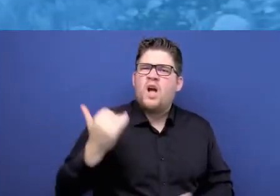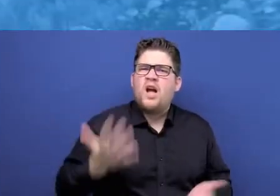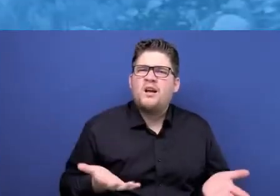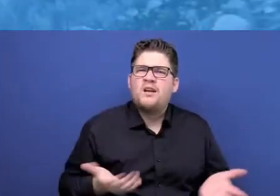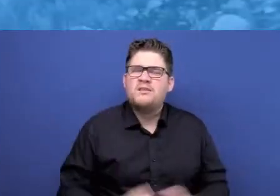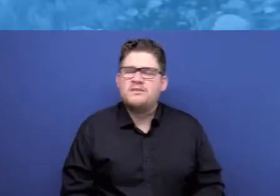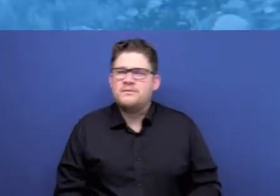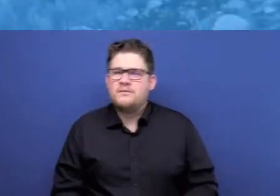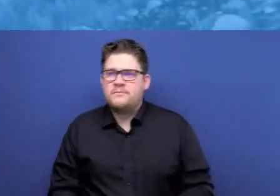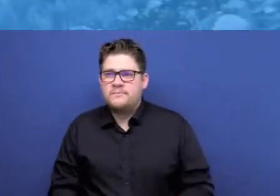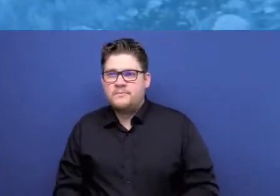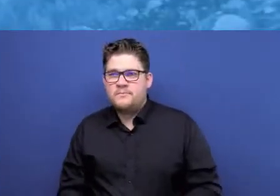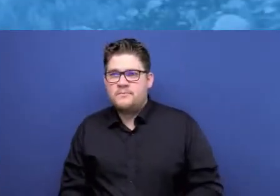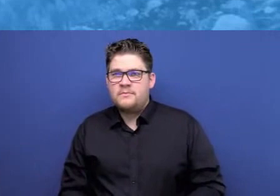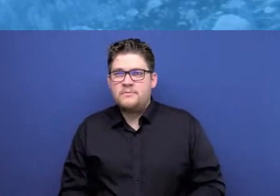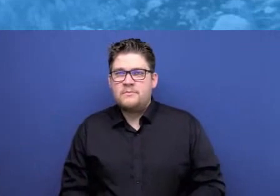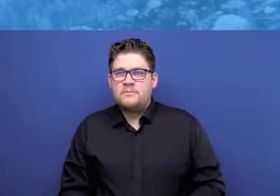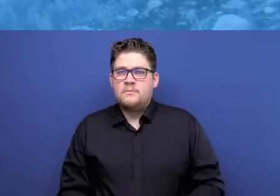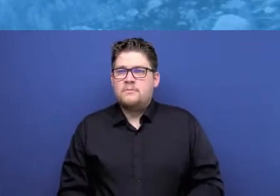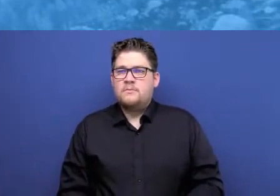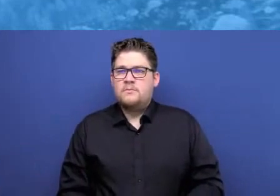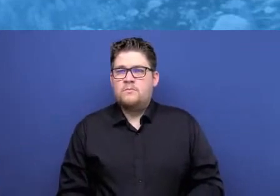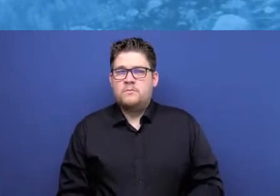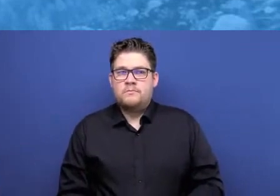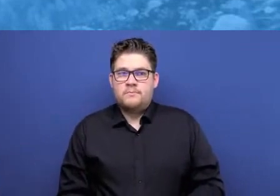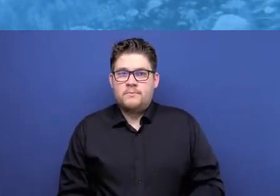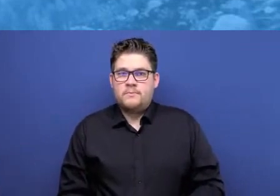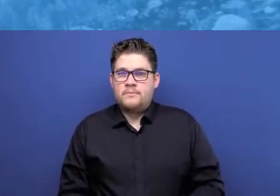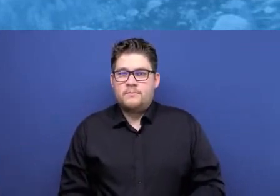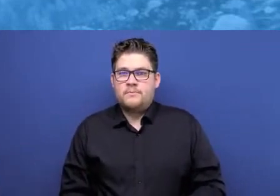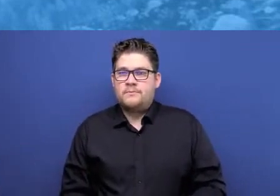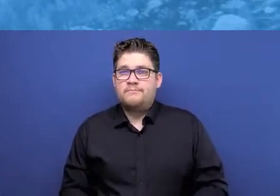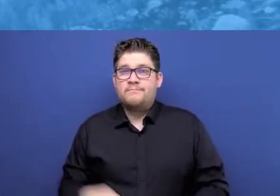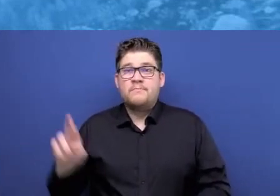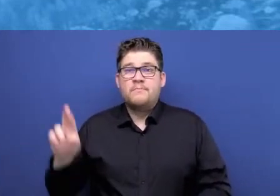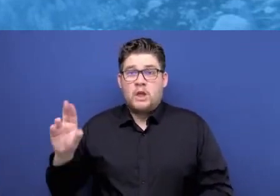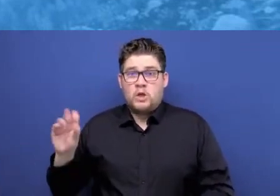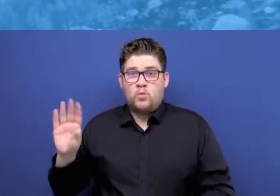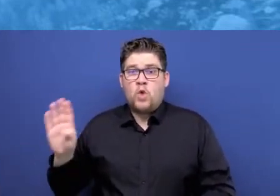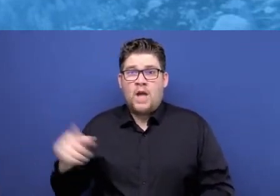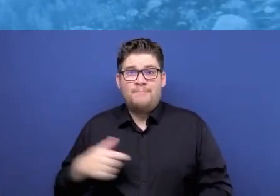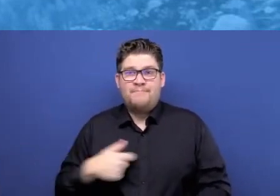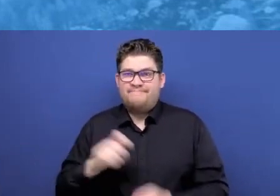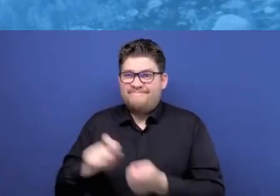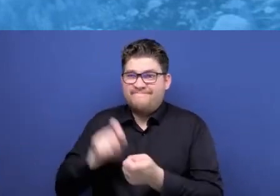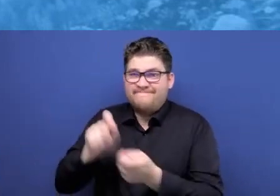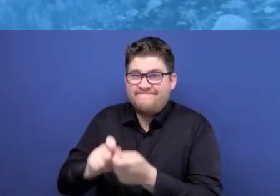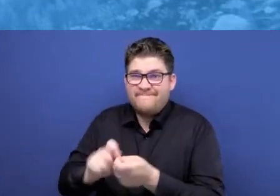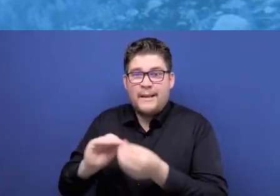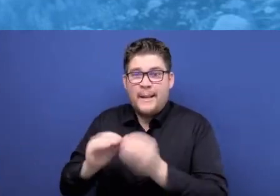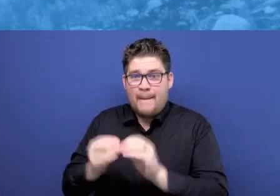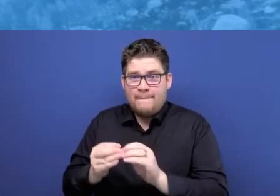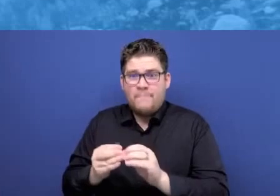the exact numbers of how many people had been rescued. I am aware of at least three